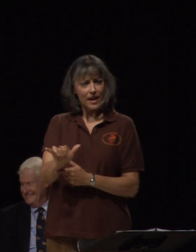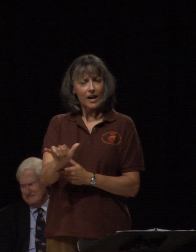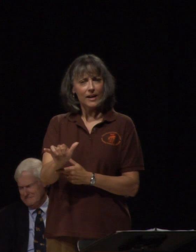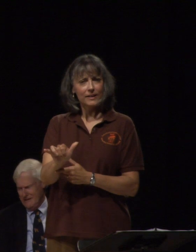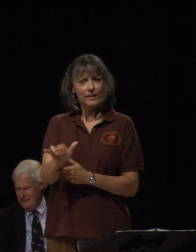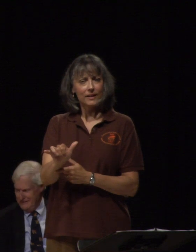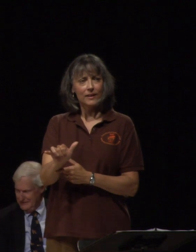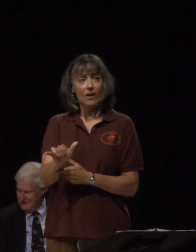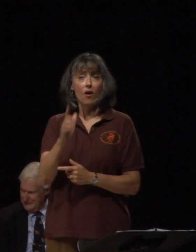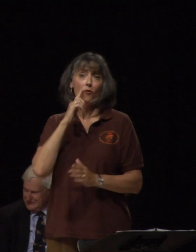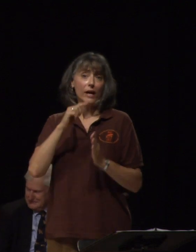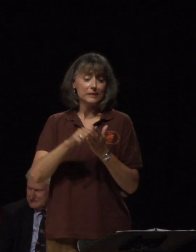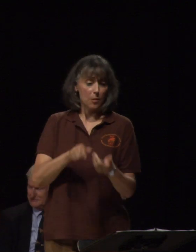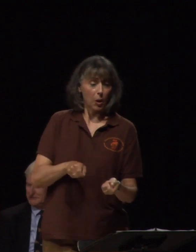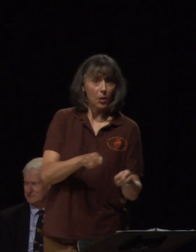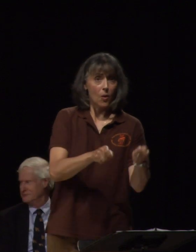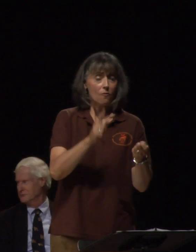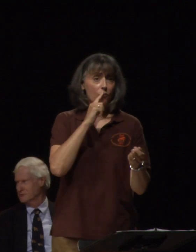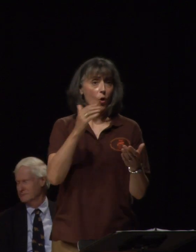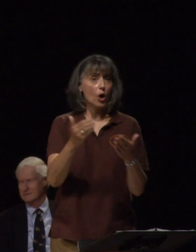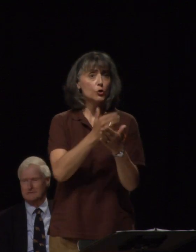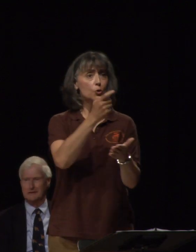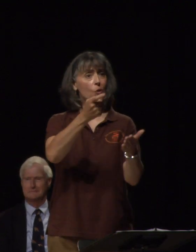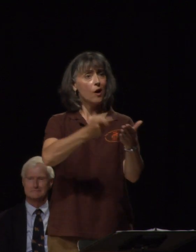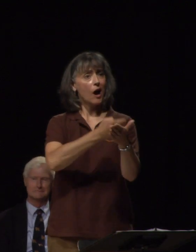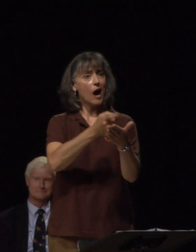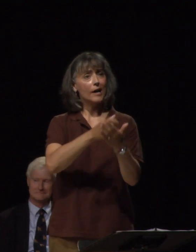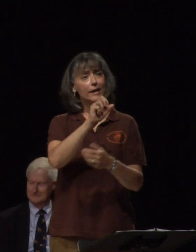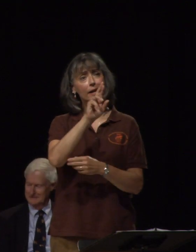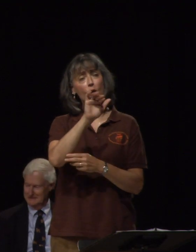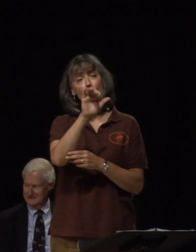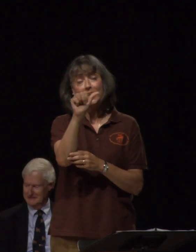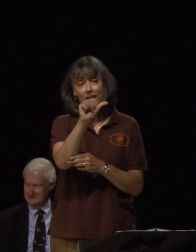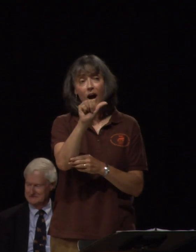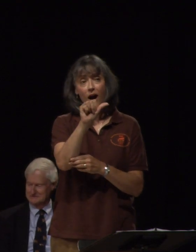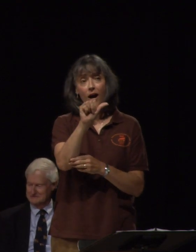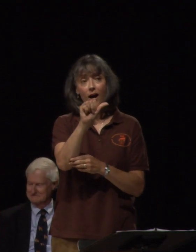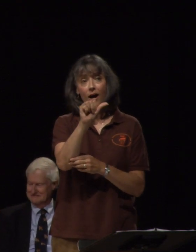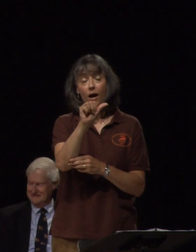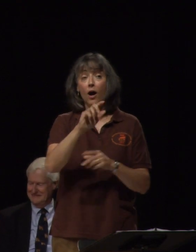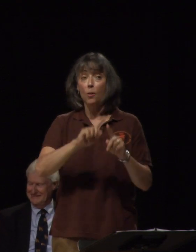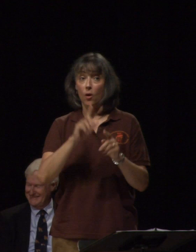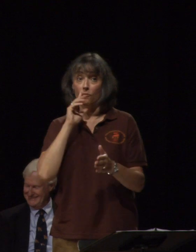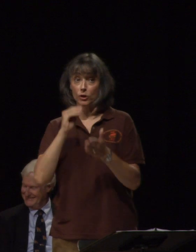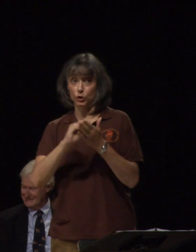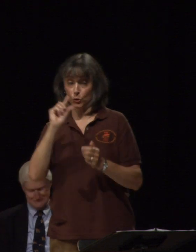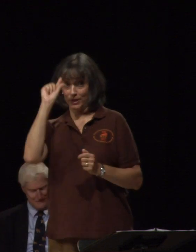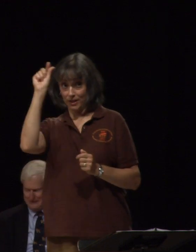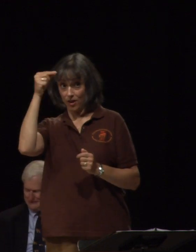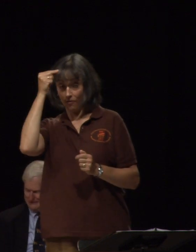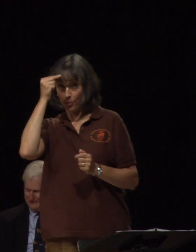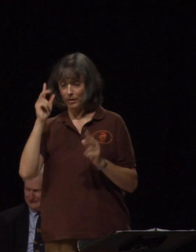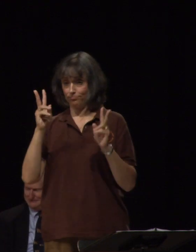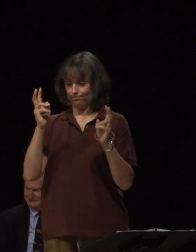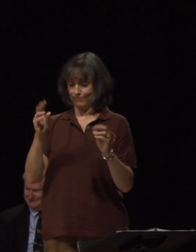HOCKEY ARENA - BUT FOR STUDENT GOVERNMENT "GROUNDBREAKING" TRIGGERS THOUGHTS ABOUT RIT'S